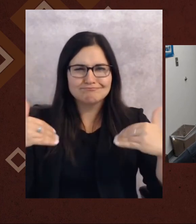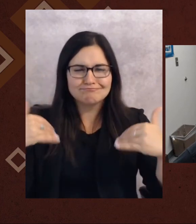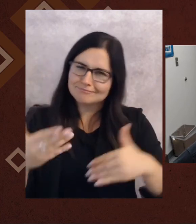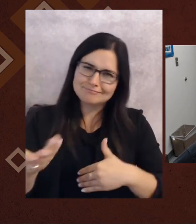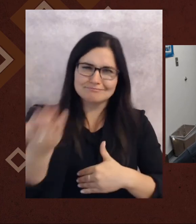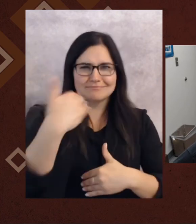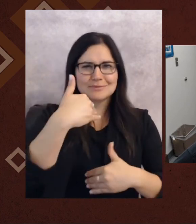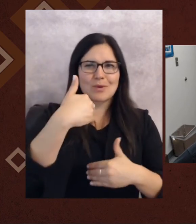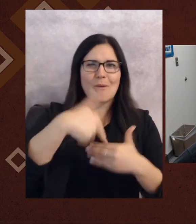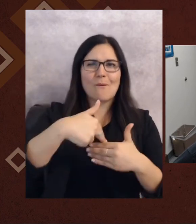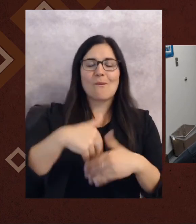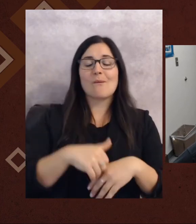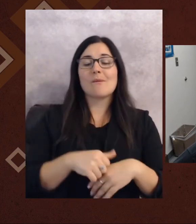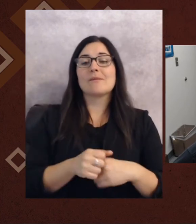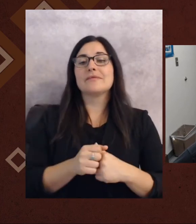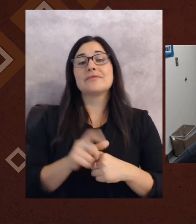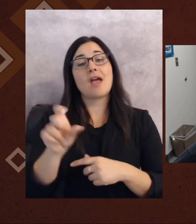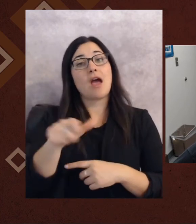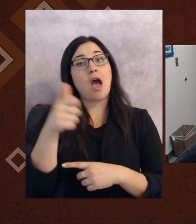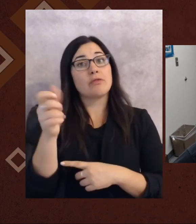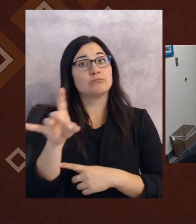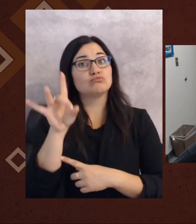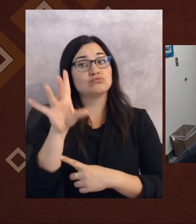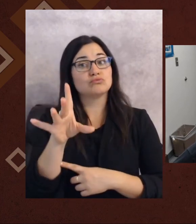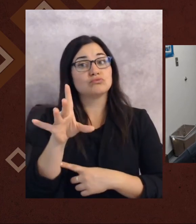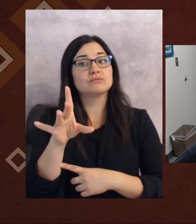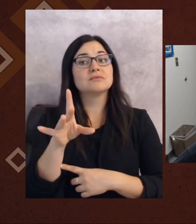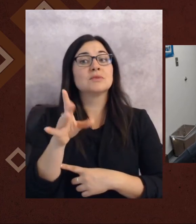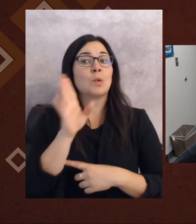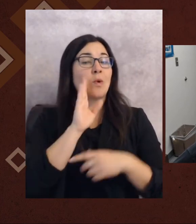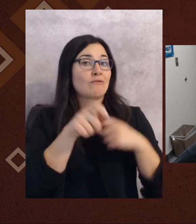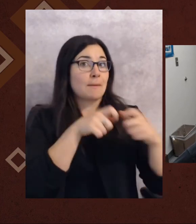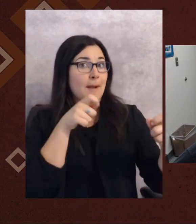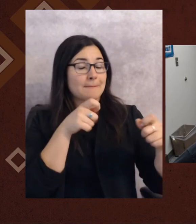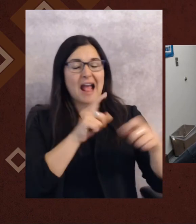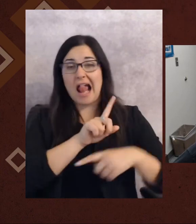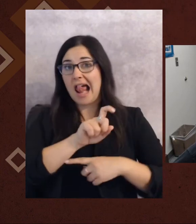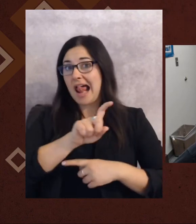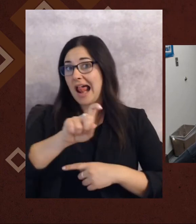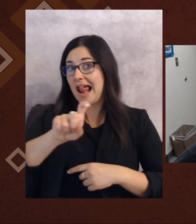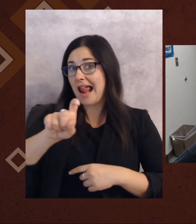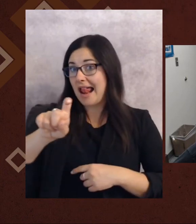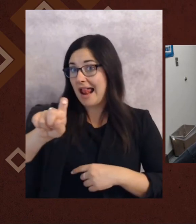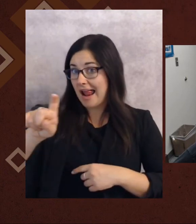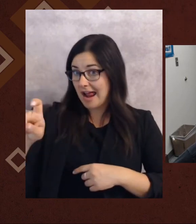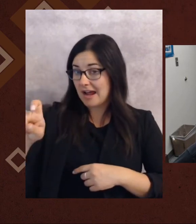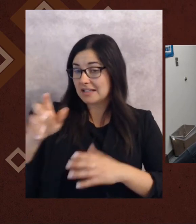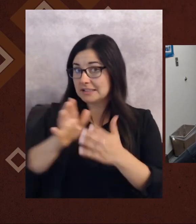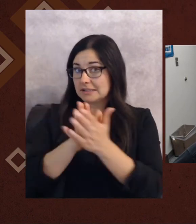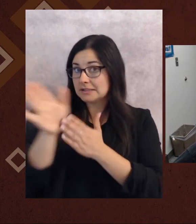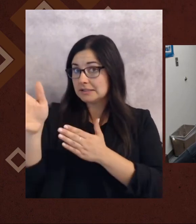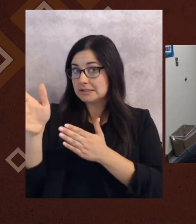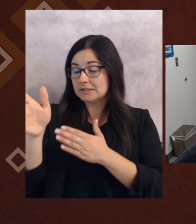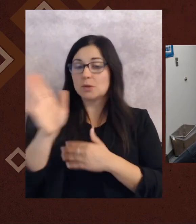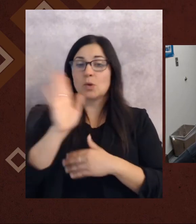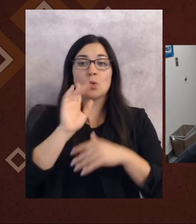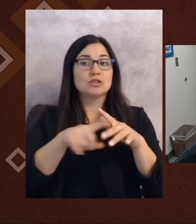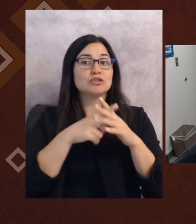But another thing is that and right when we finish, I have to go run over because we're actually starting our night market.